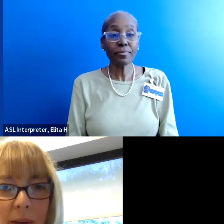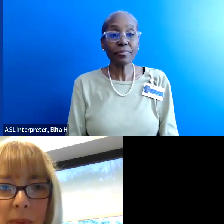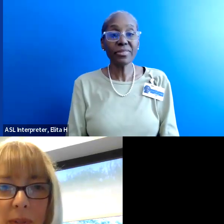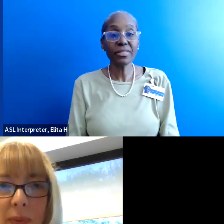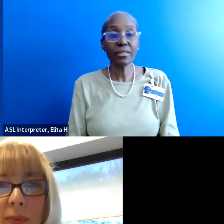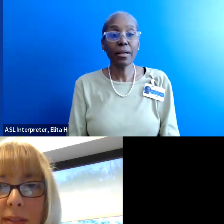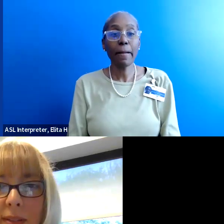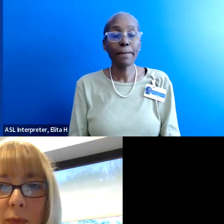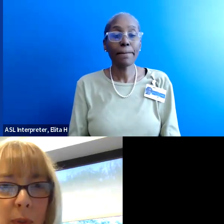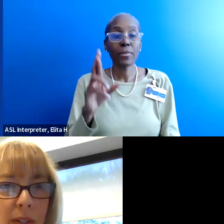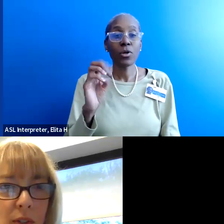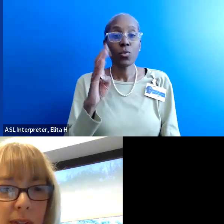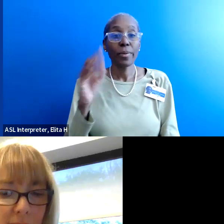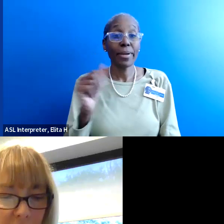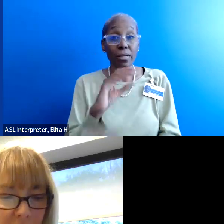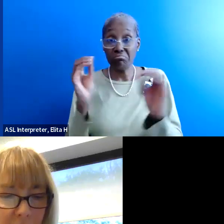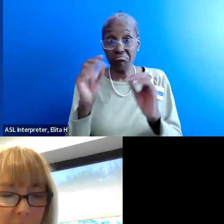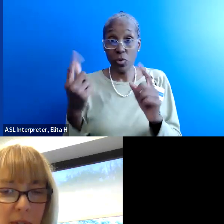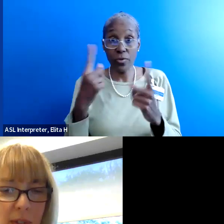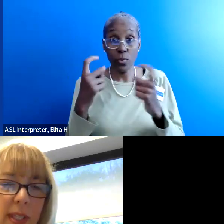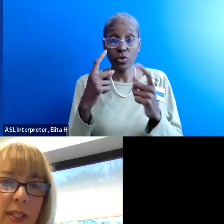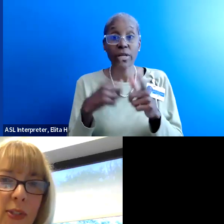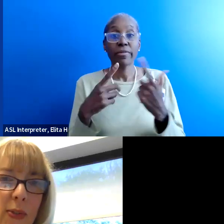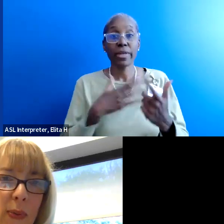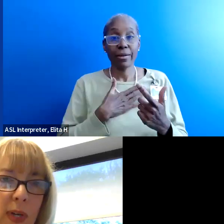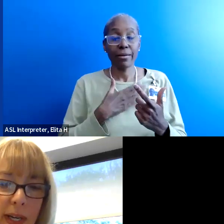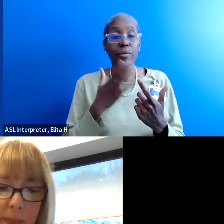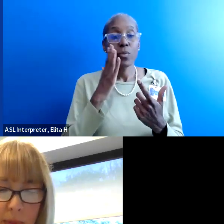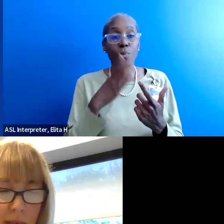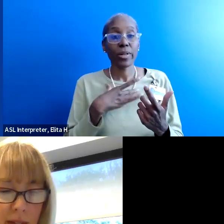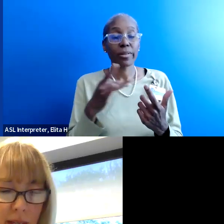Well, if that's it for questions, then I would just like to thank